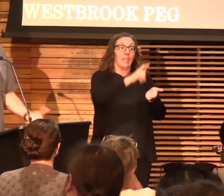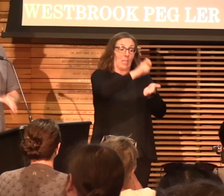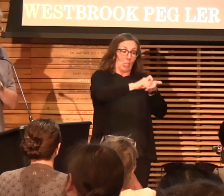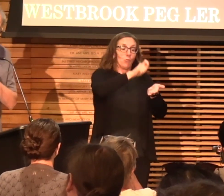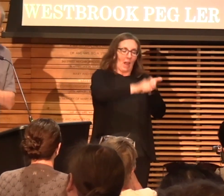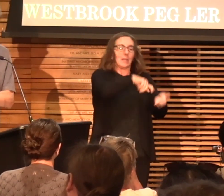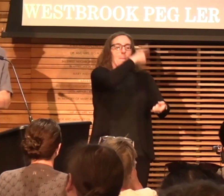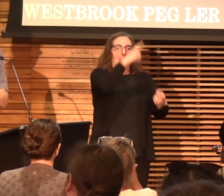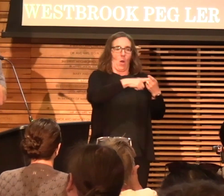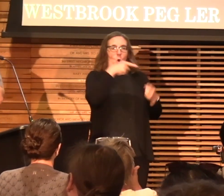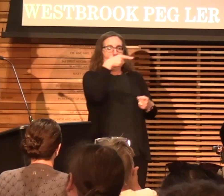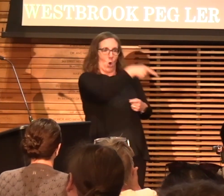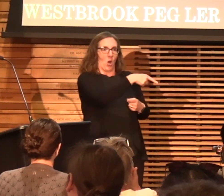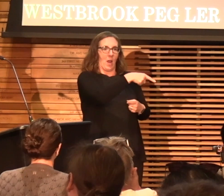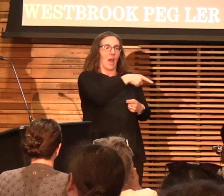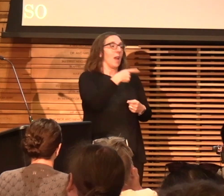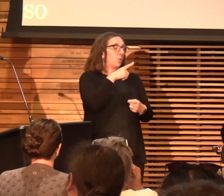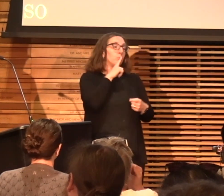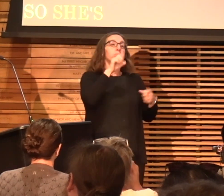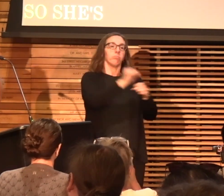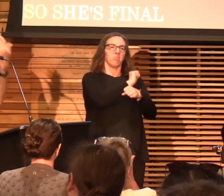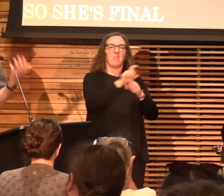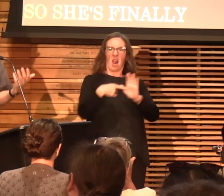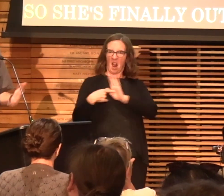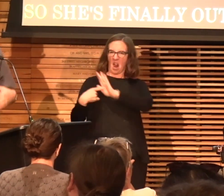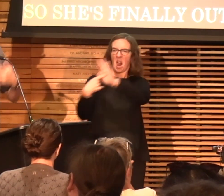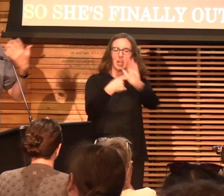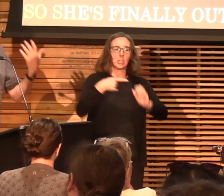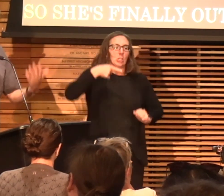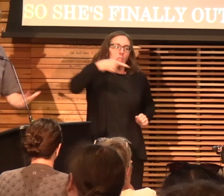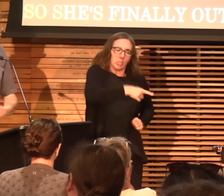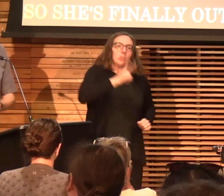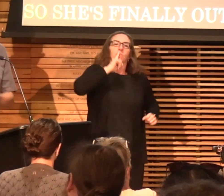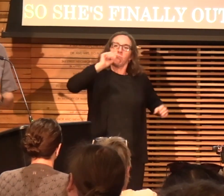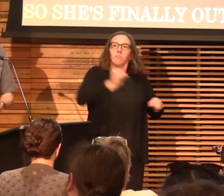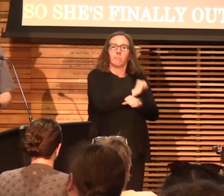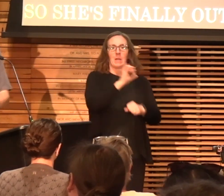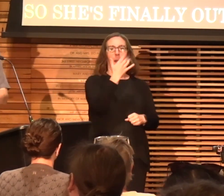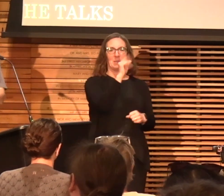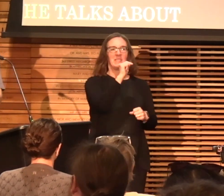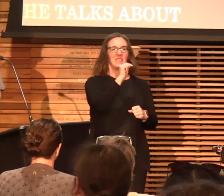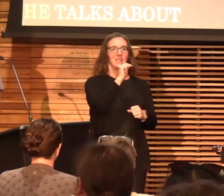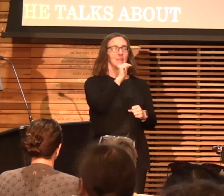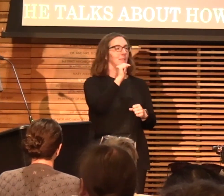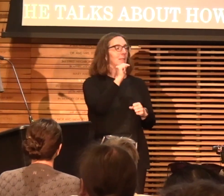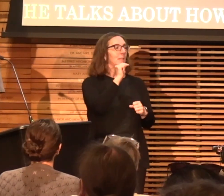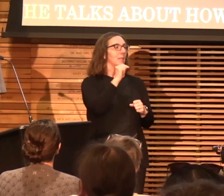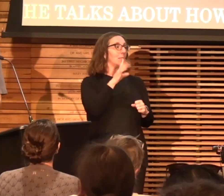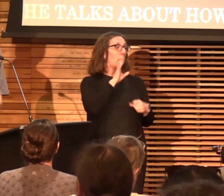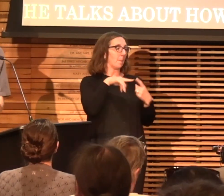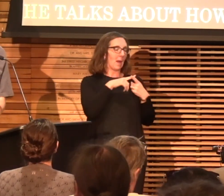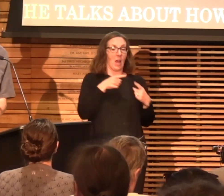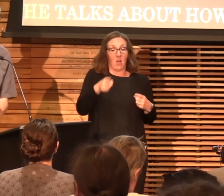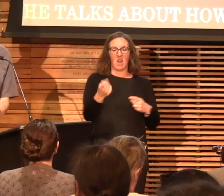So she's finally outed for the first time, and he talks about how she's been cited 11 times